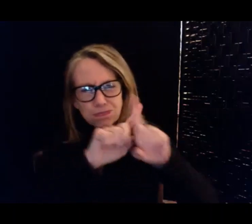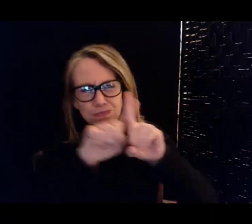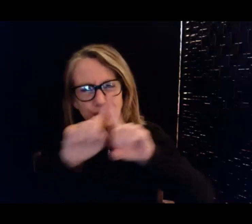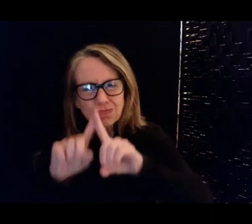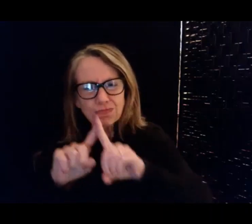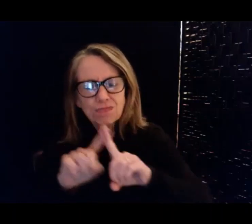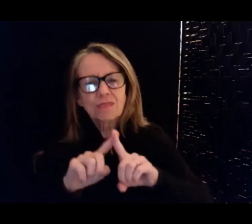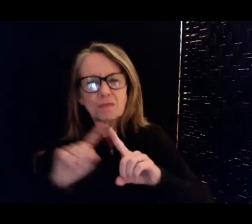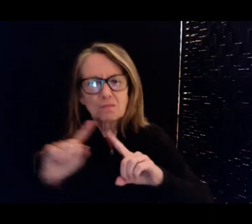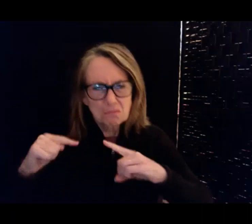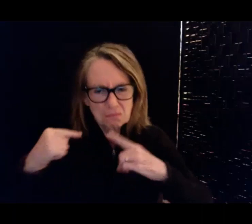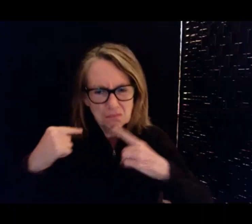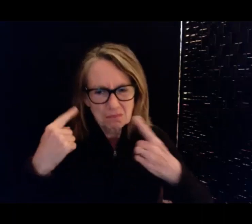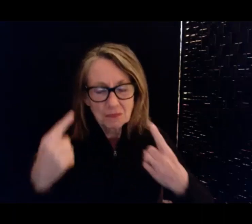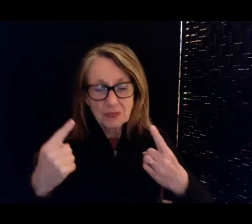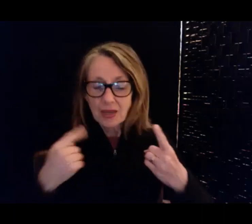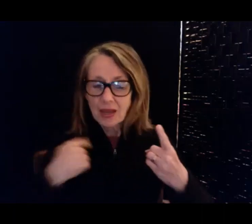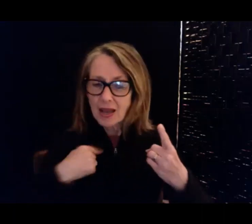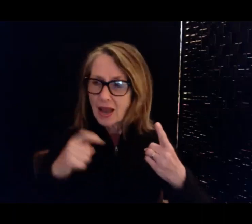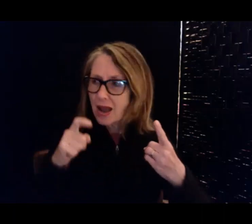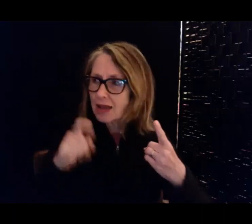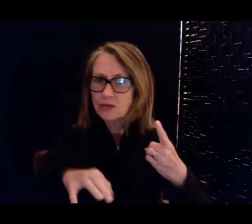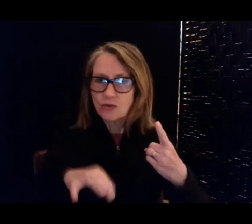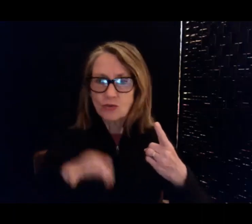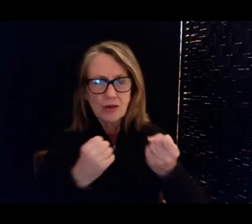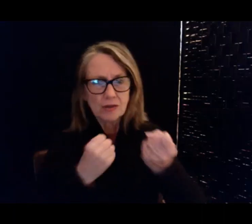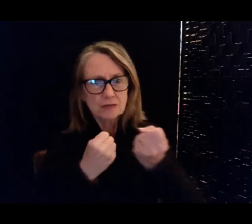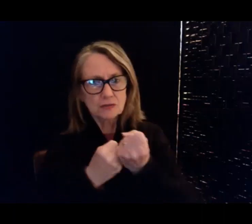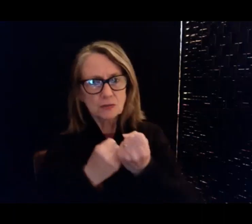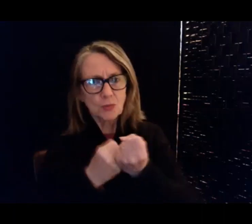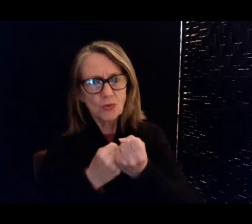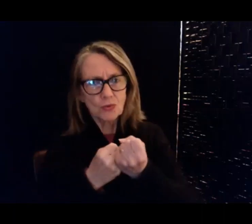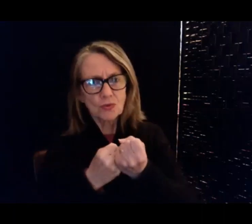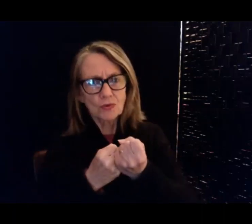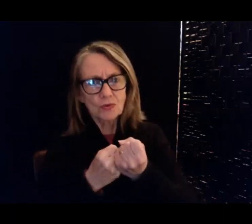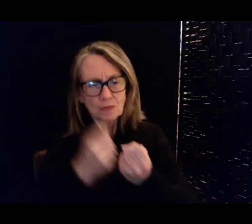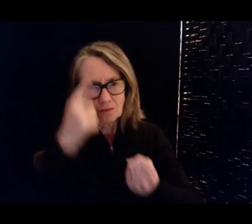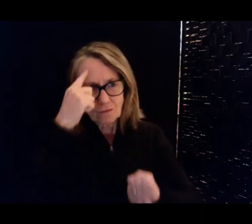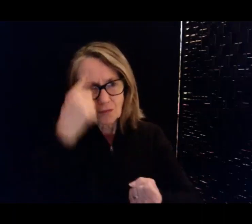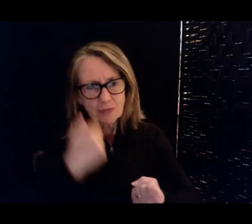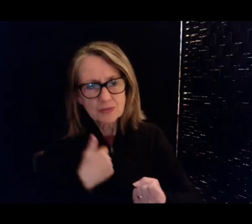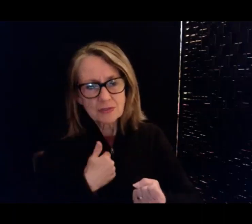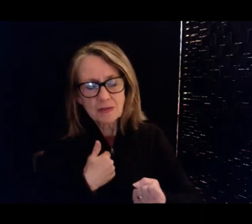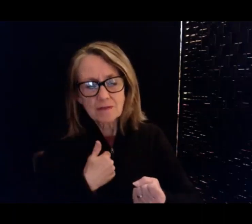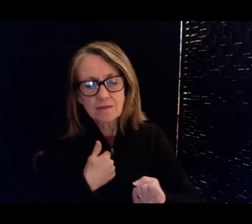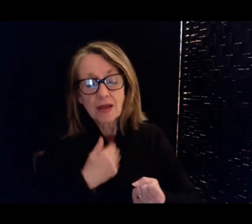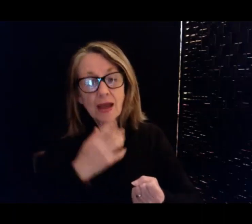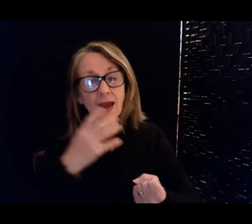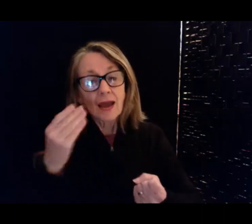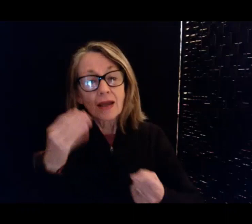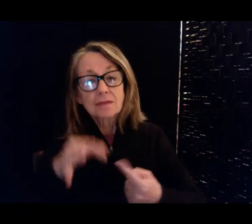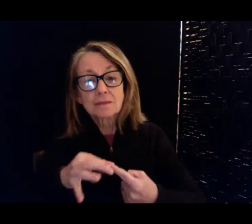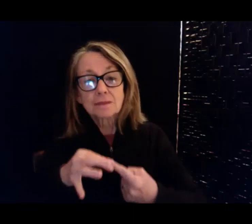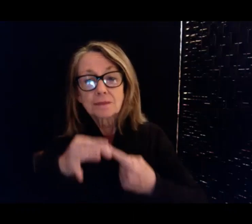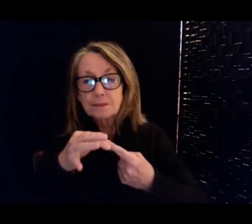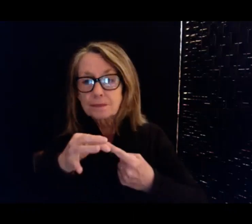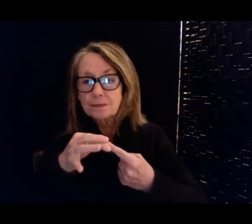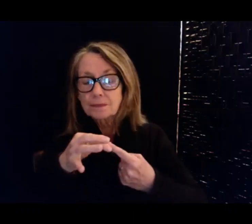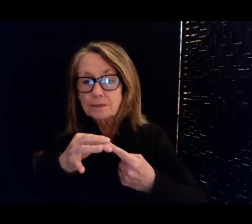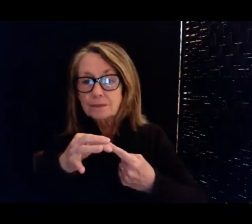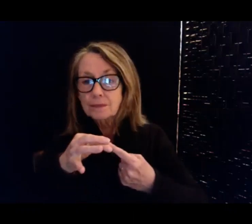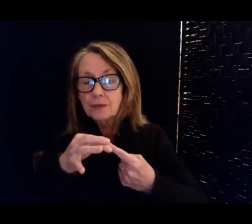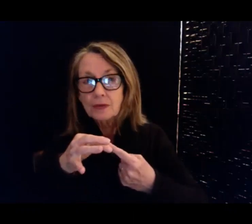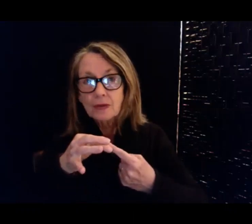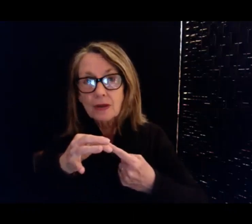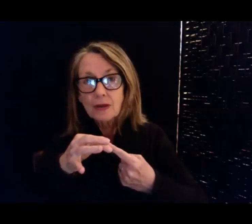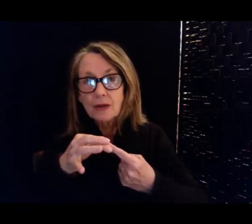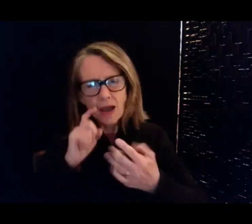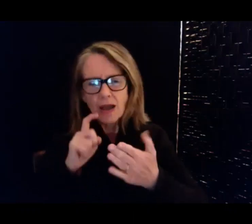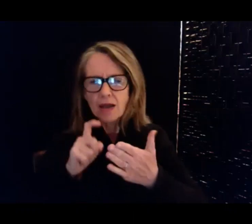needed to find support for myself and in particular I have found that being part